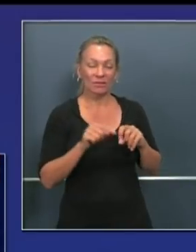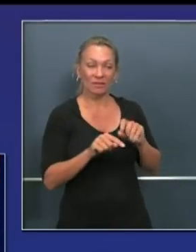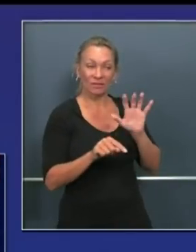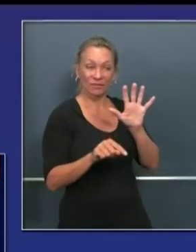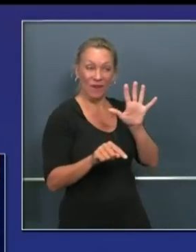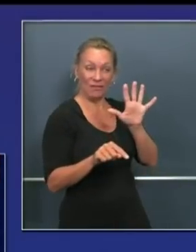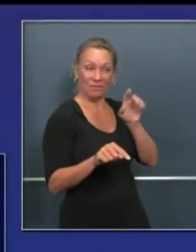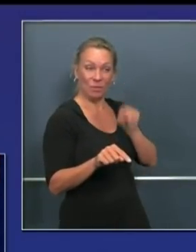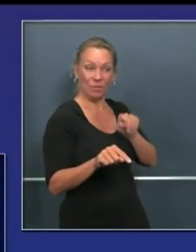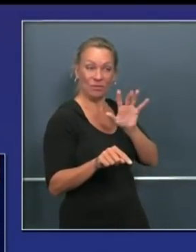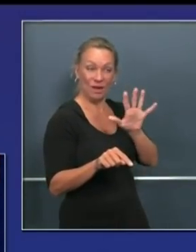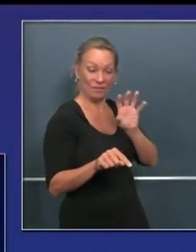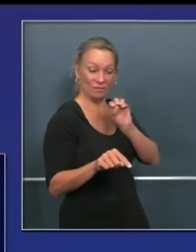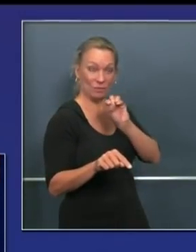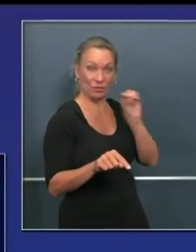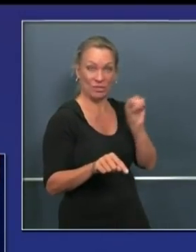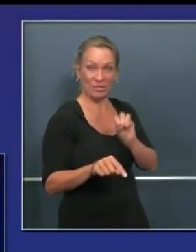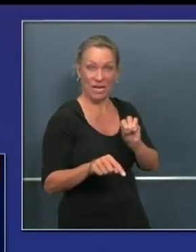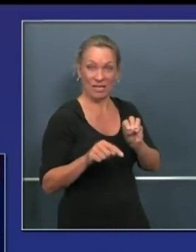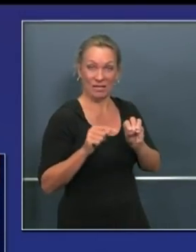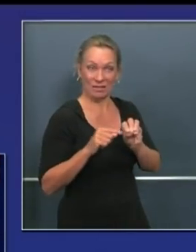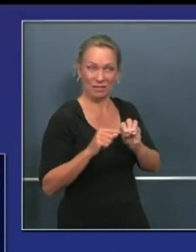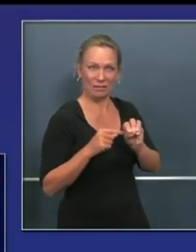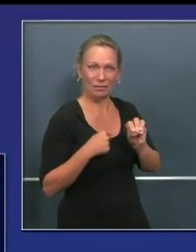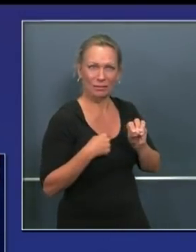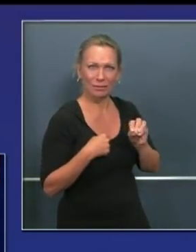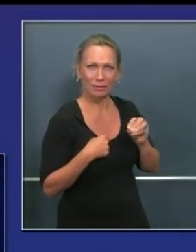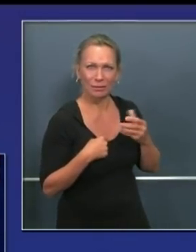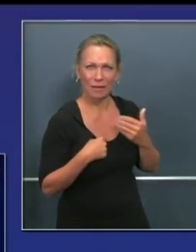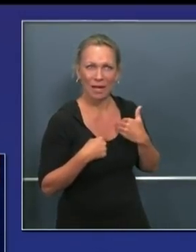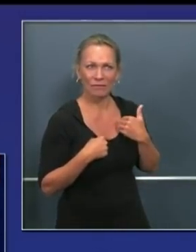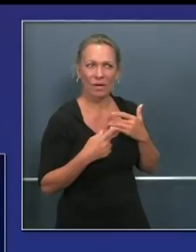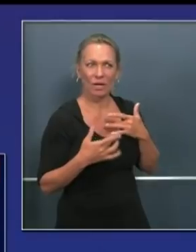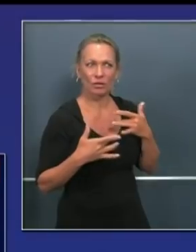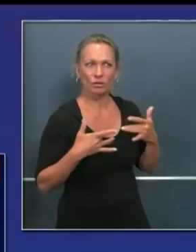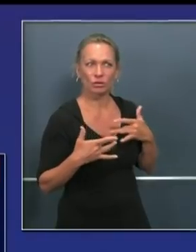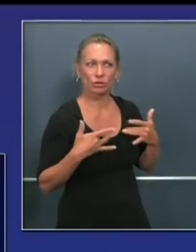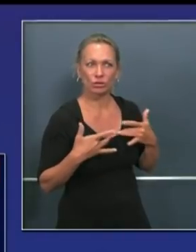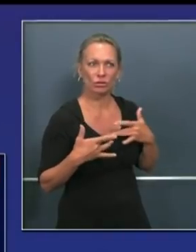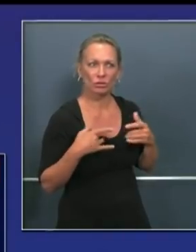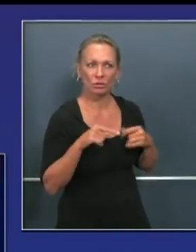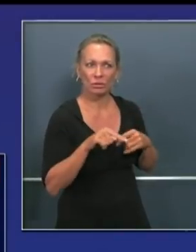IT'S NOT WHERE SOME OTHER STATES THAT ARE GENERALLY HEADLINES ARE. THEY ARE SUBSTANTIALLY HIGHER. BUT WE DON'T LIKE THE TREND